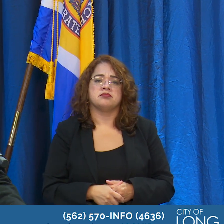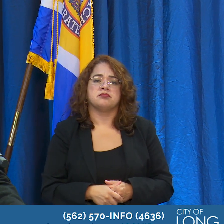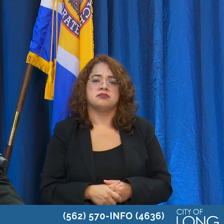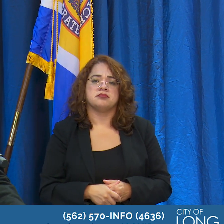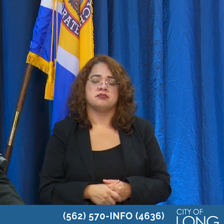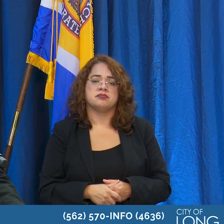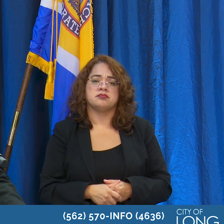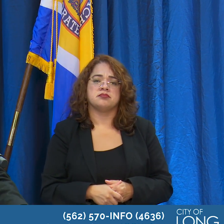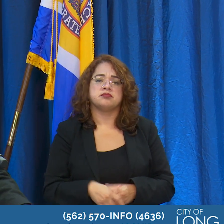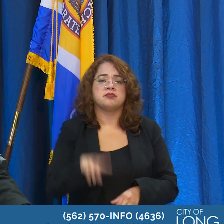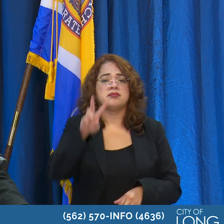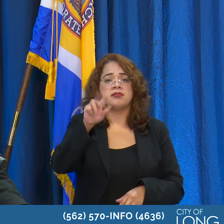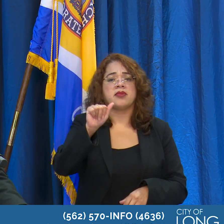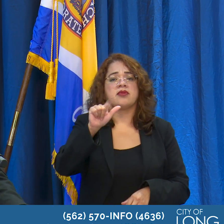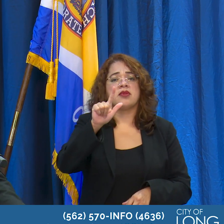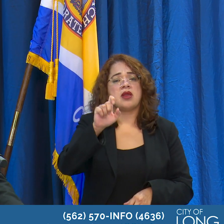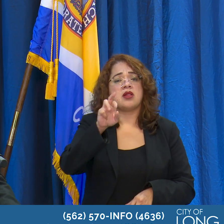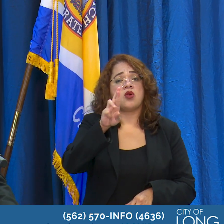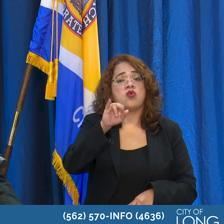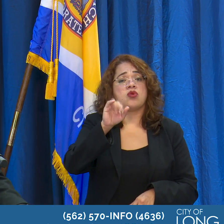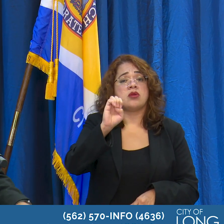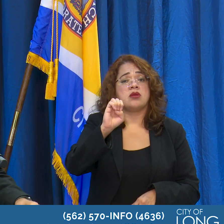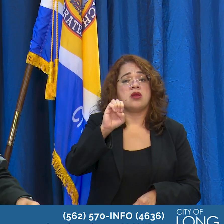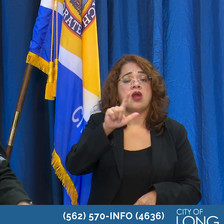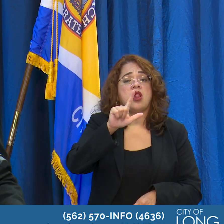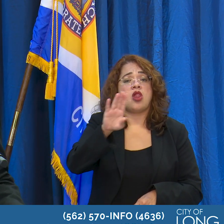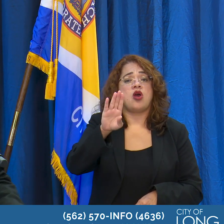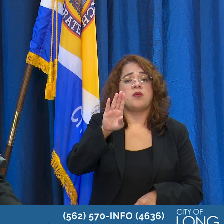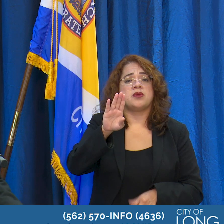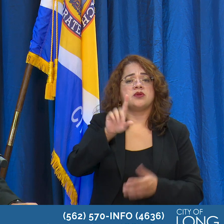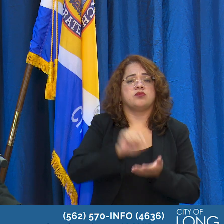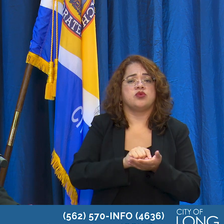Next question comes from Valerie of the Long Beach Post. Go ahead Valerie. Hey so with the drop in hospitalizations. Oh this is for